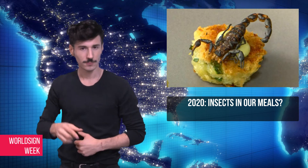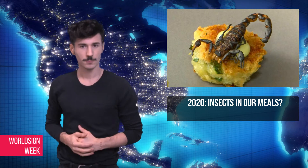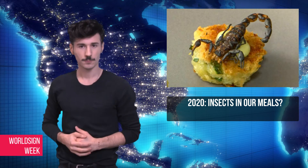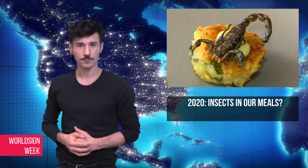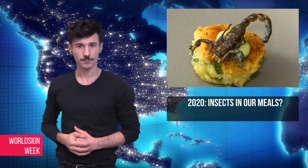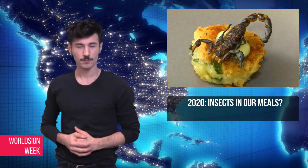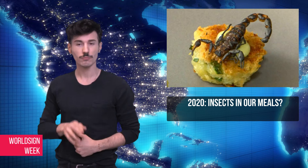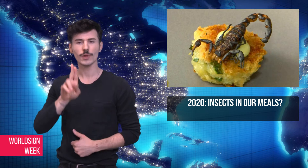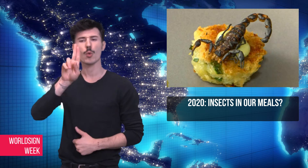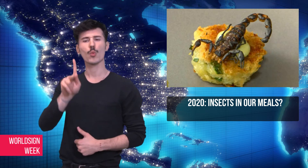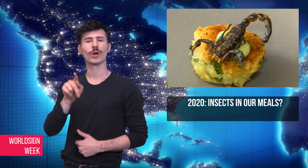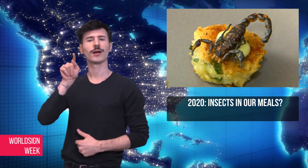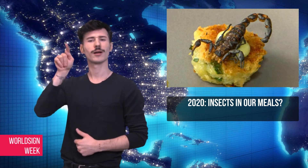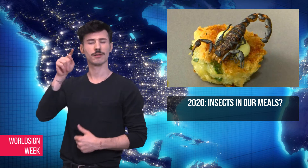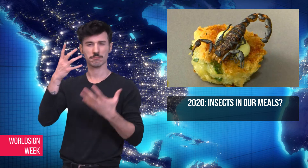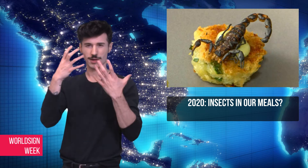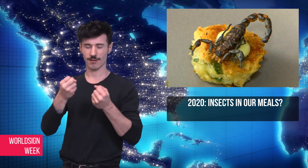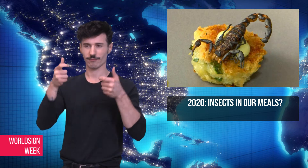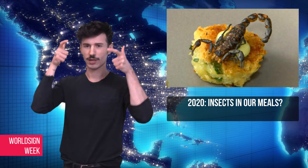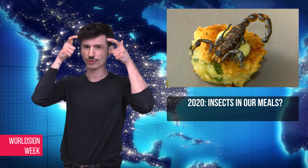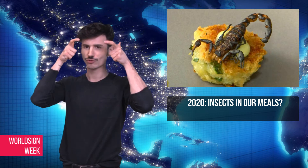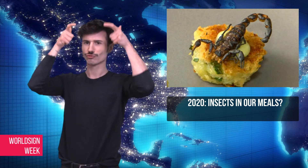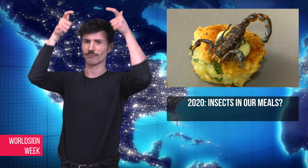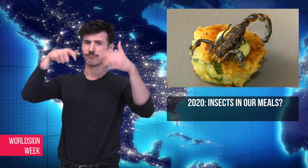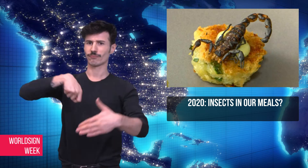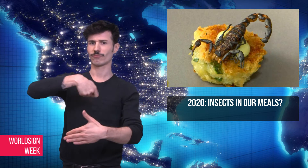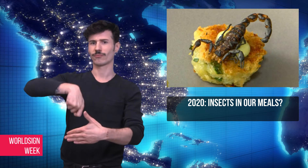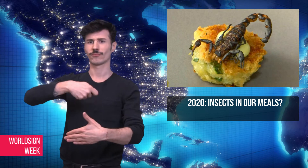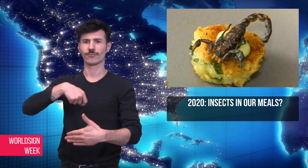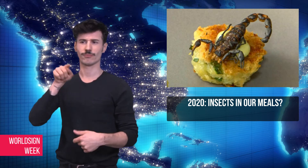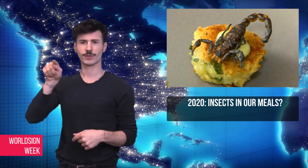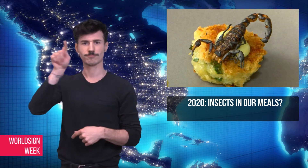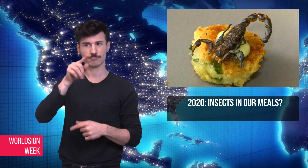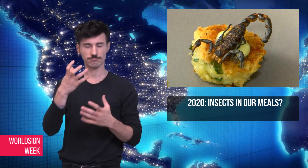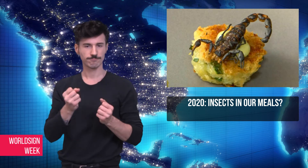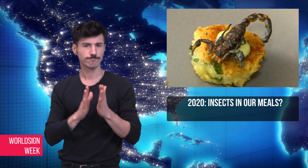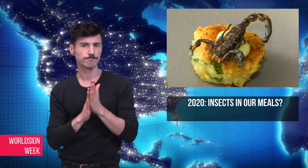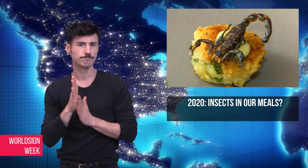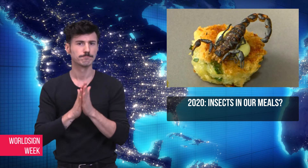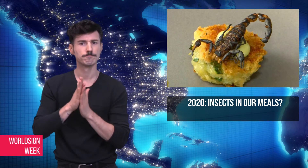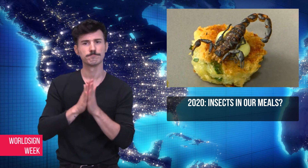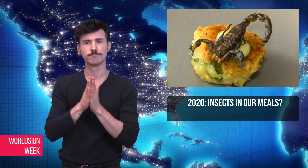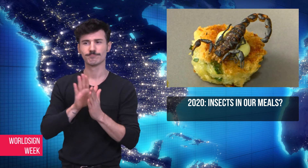A small group of UK chefs are showing interest in